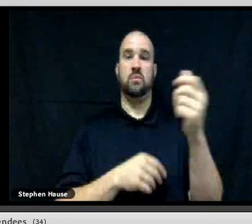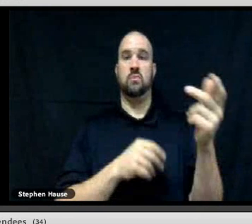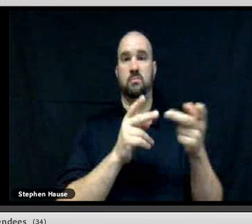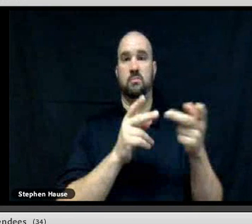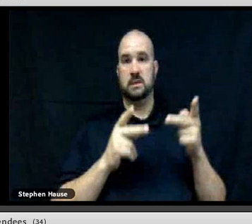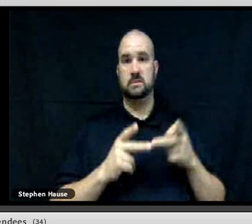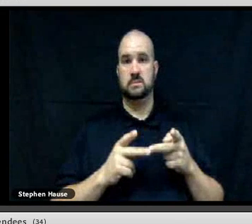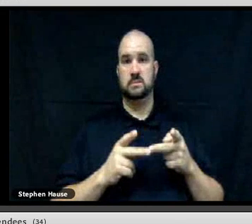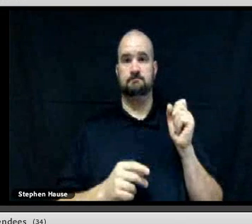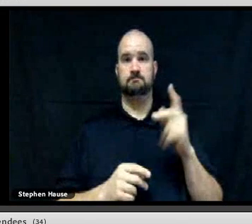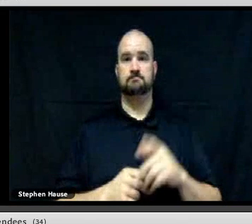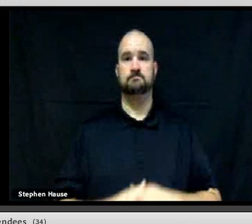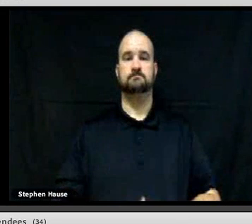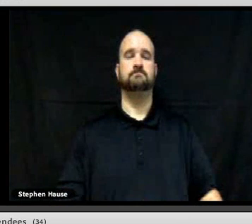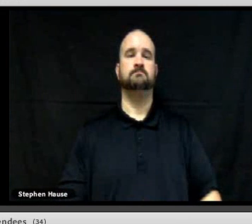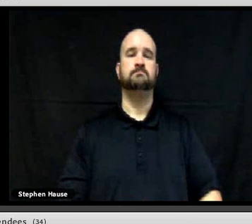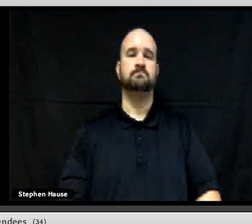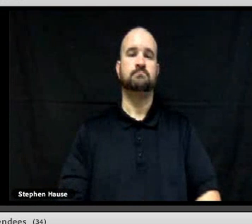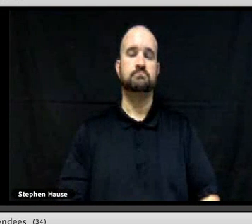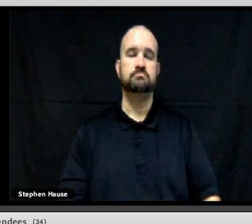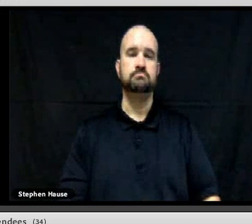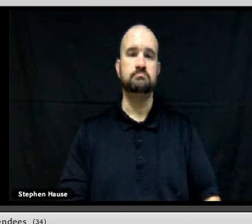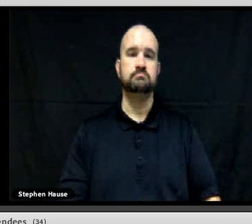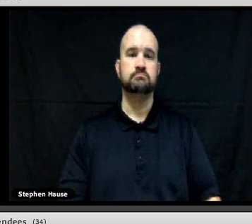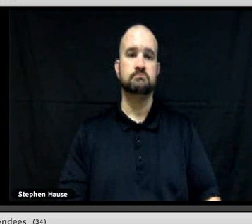So, that's where conformance to standards really come into play.